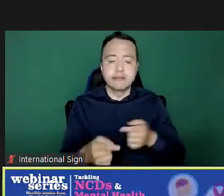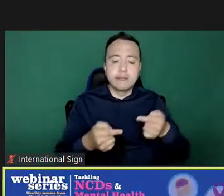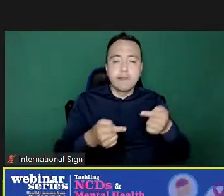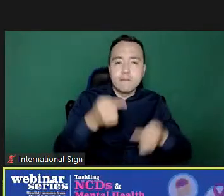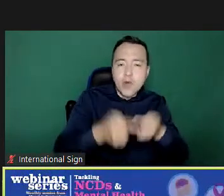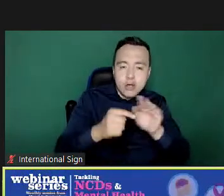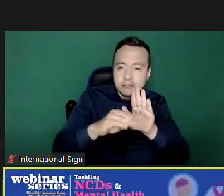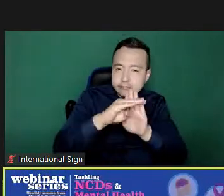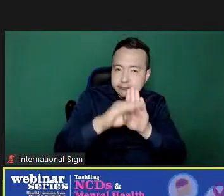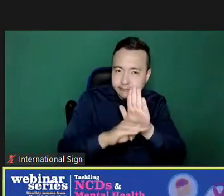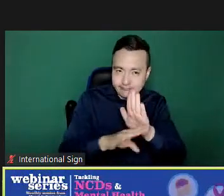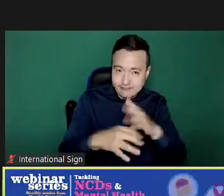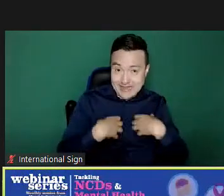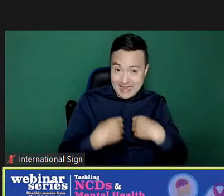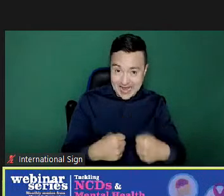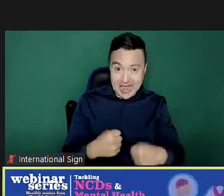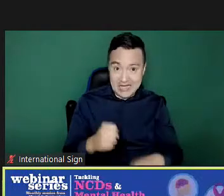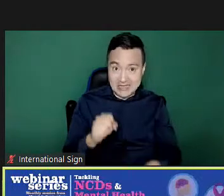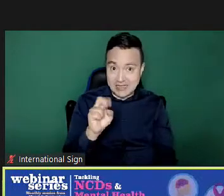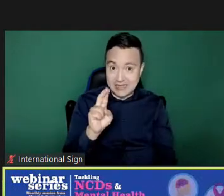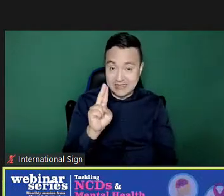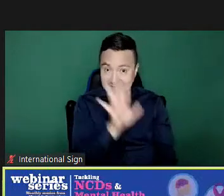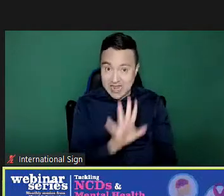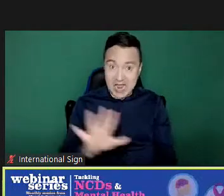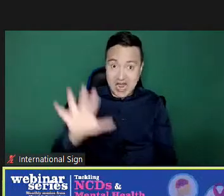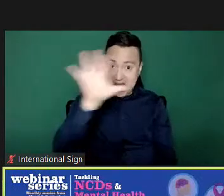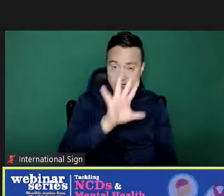NCD programmatic perspective.